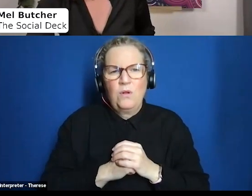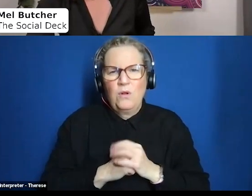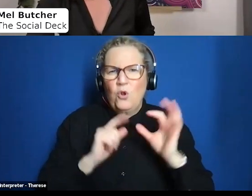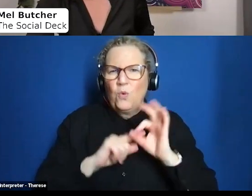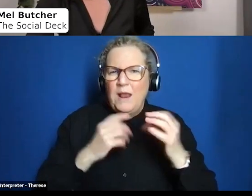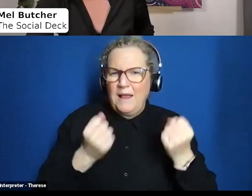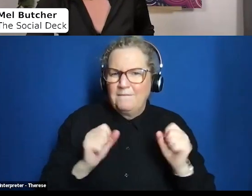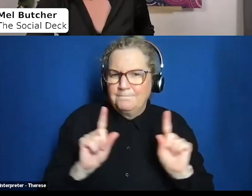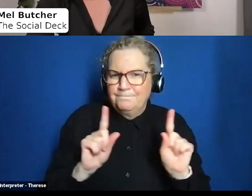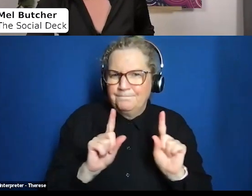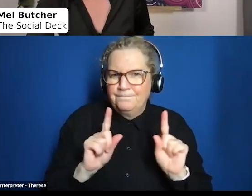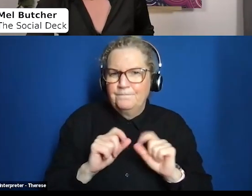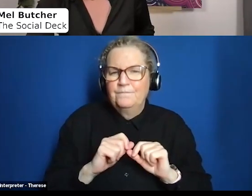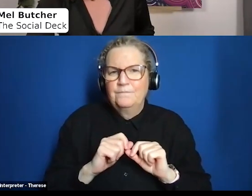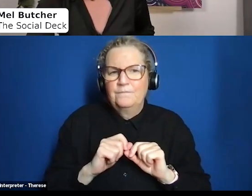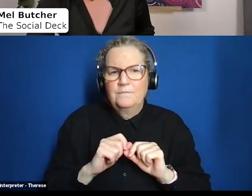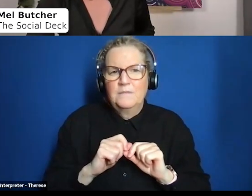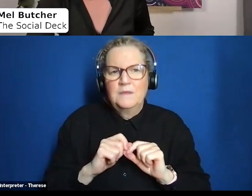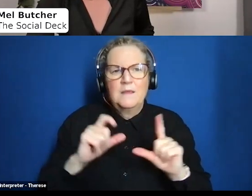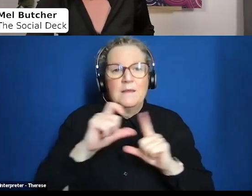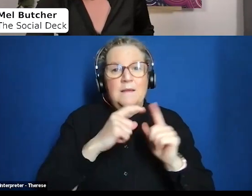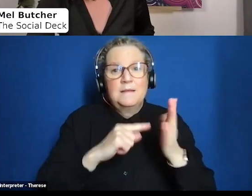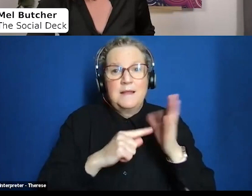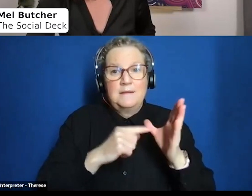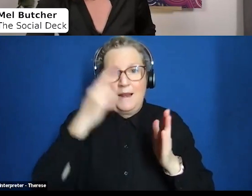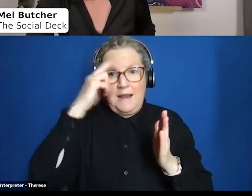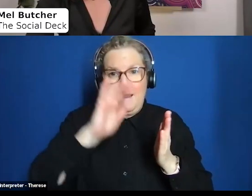the data is de-identified, as you've mentioned.